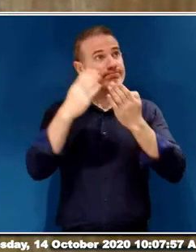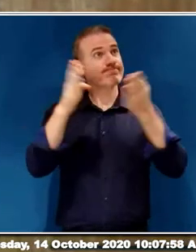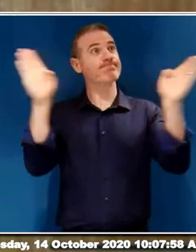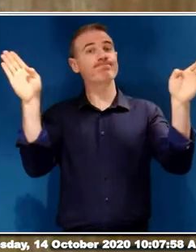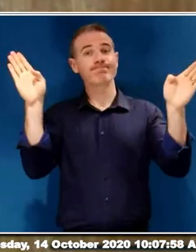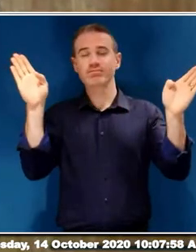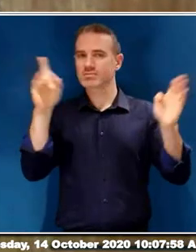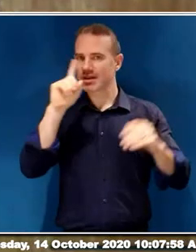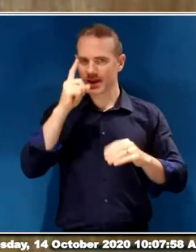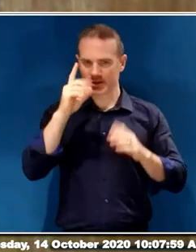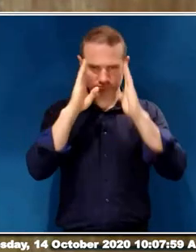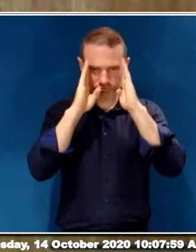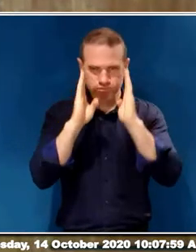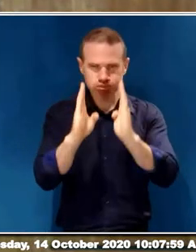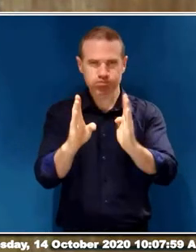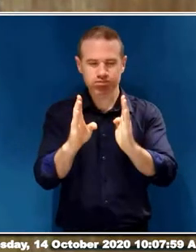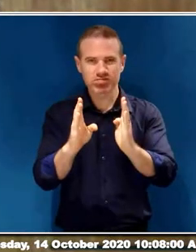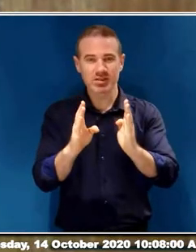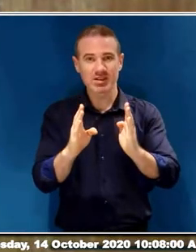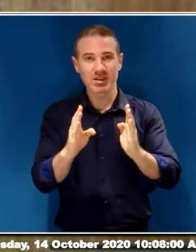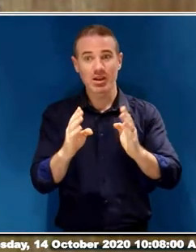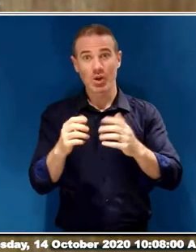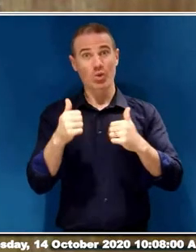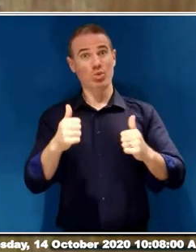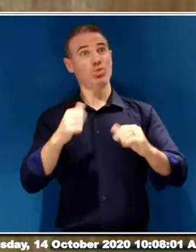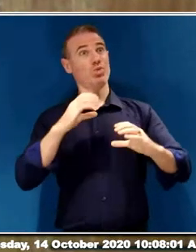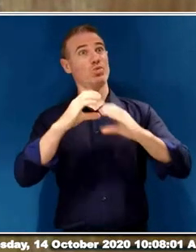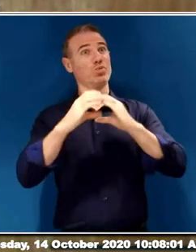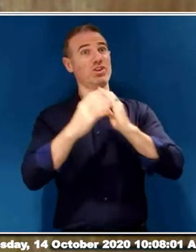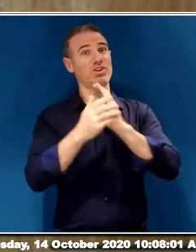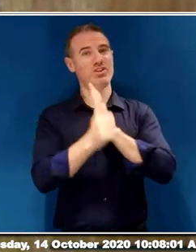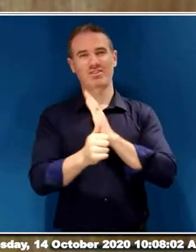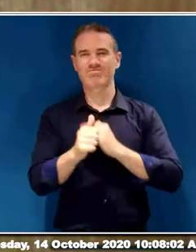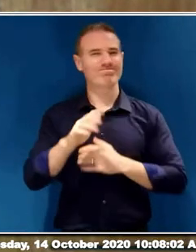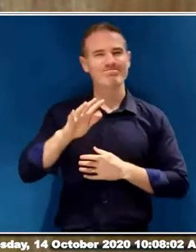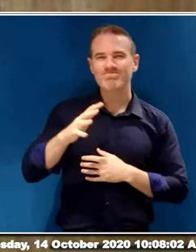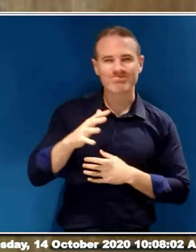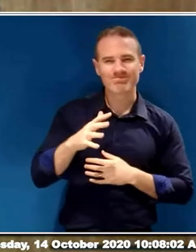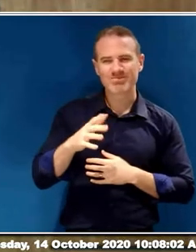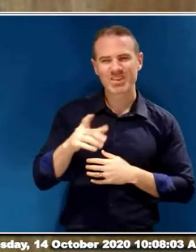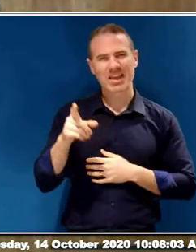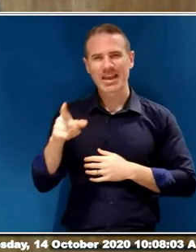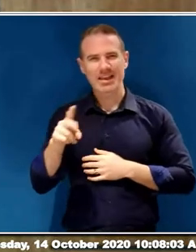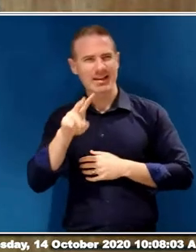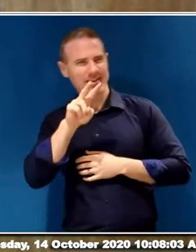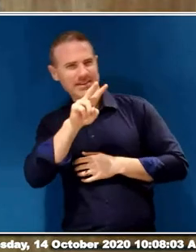He misinterprets verbal and non-verbal cues and needs